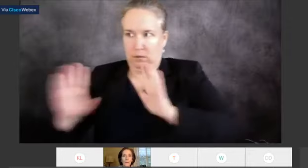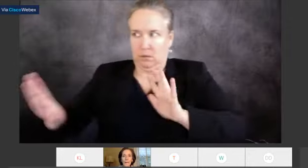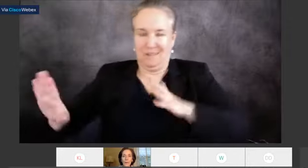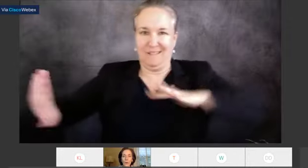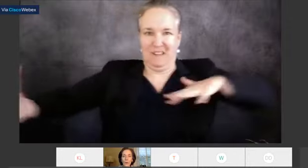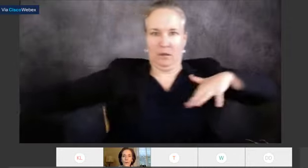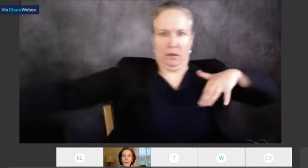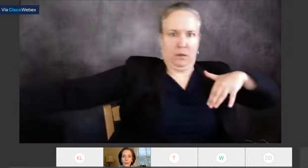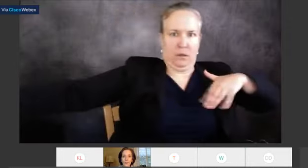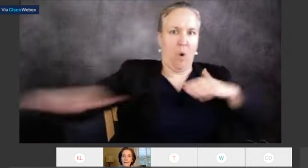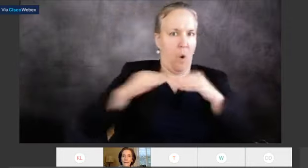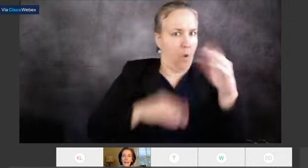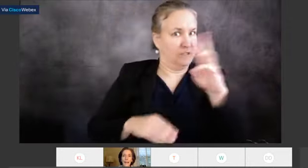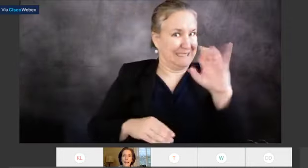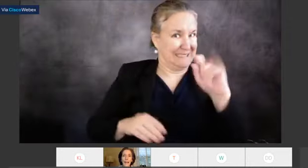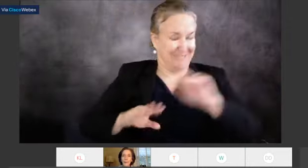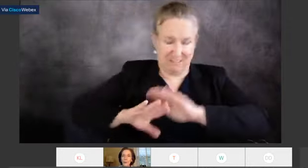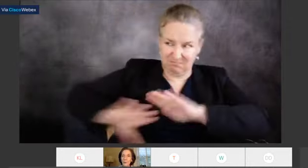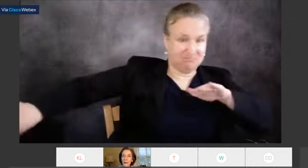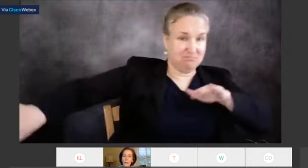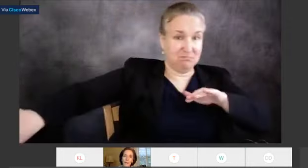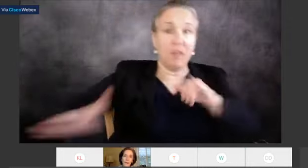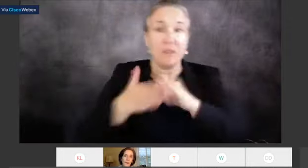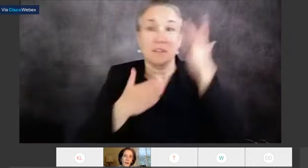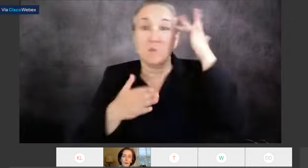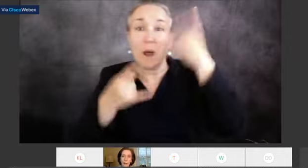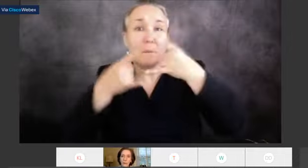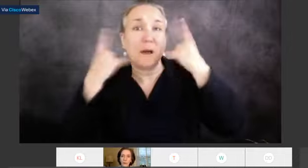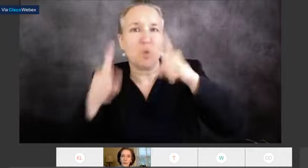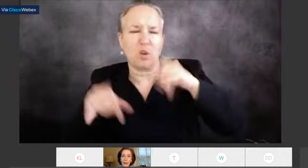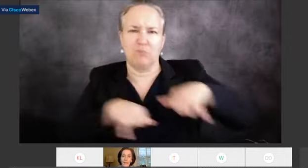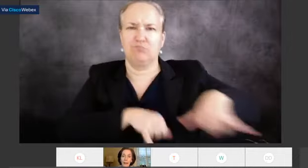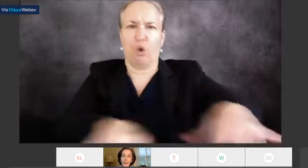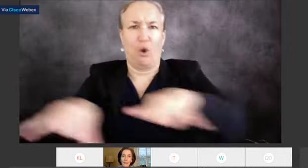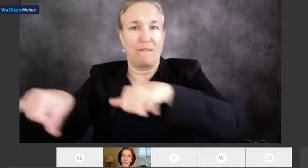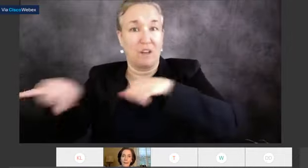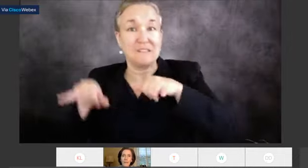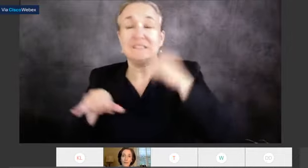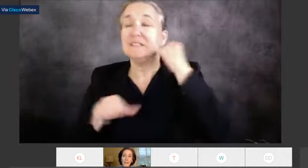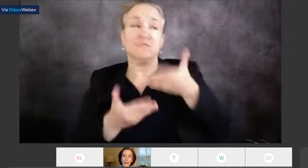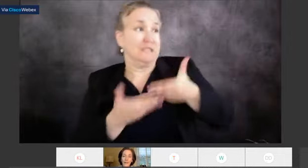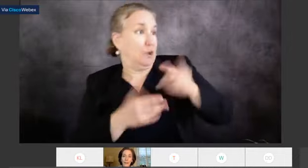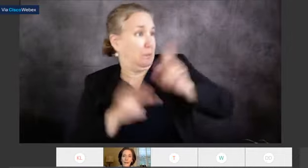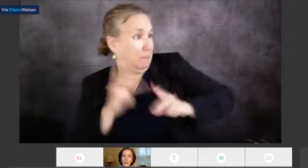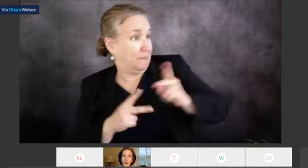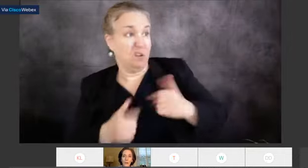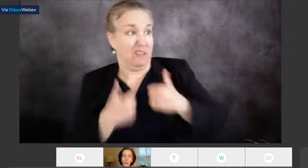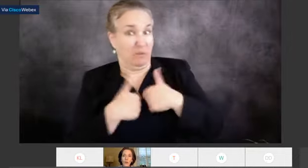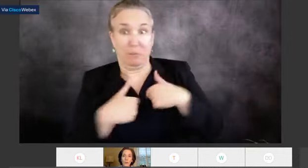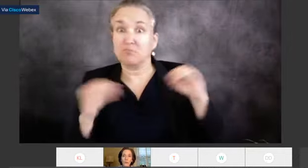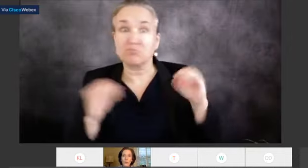masking order in place and if you're around people that aren't your household contacts you need to have a mask on or you do